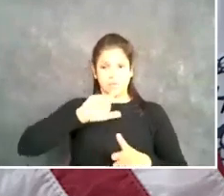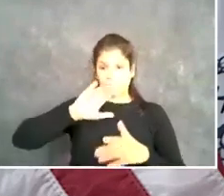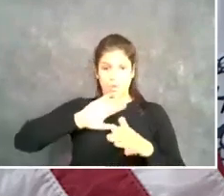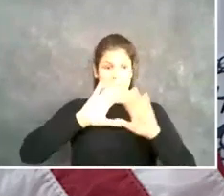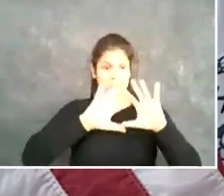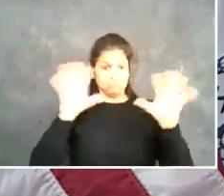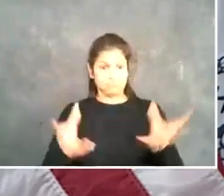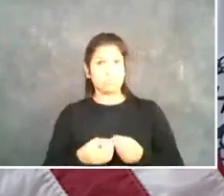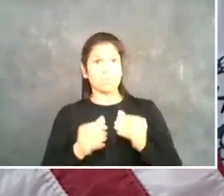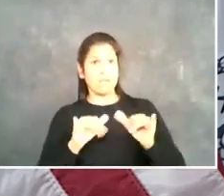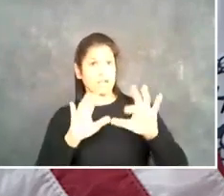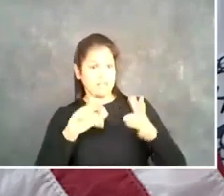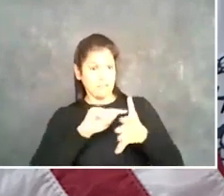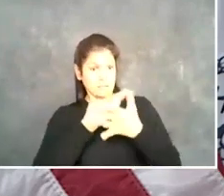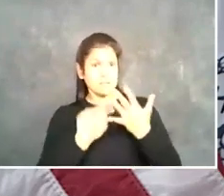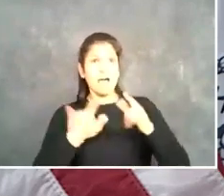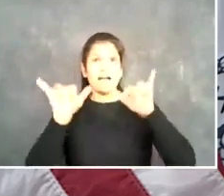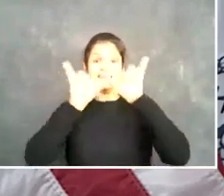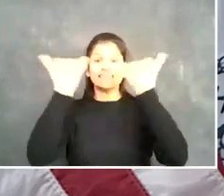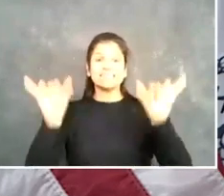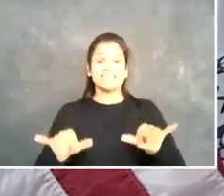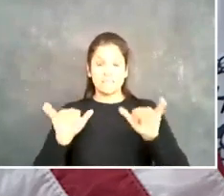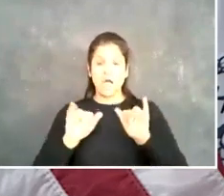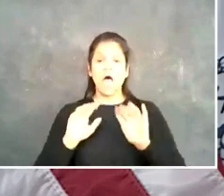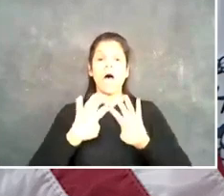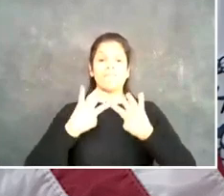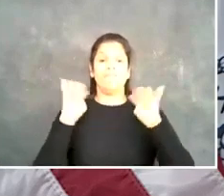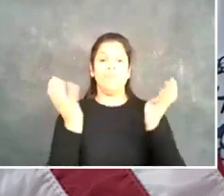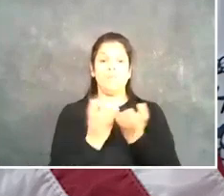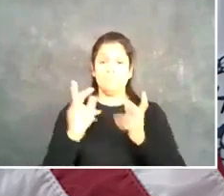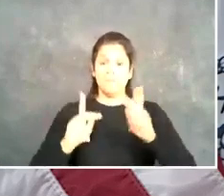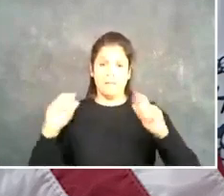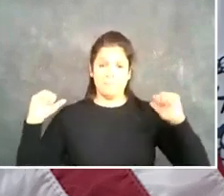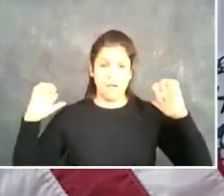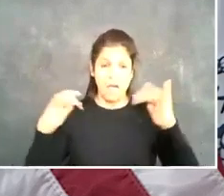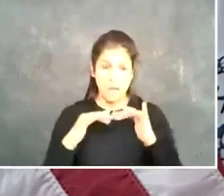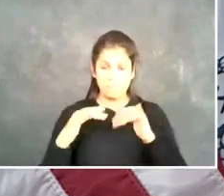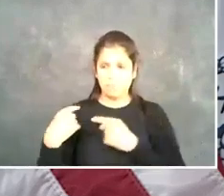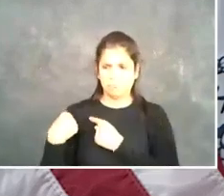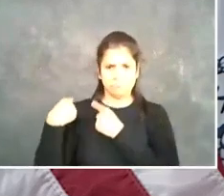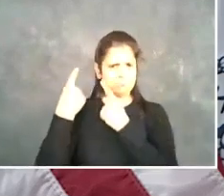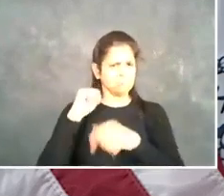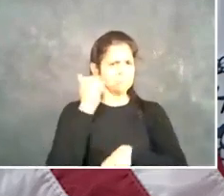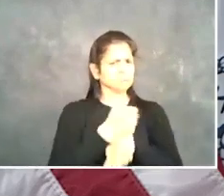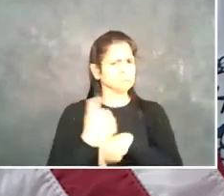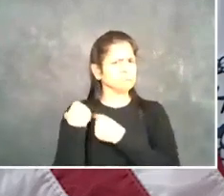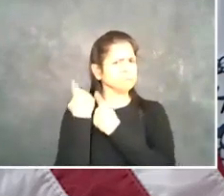WAS CREATED AND WE TALKED ABOUT IT LONG BEFORE YOU HAPPEN TO BE A REPORTER HERE.